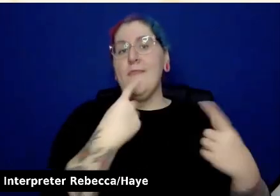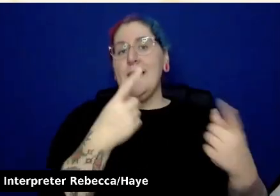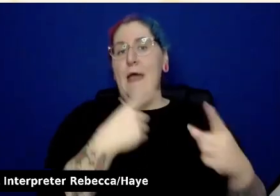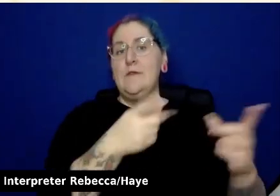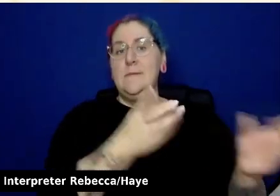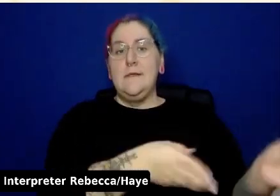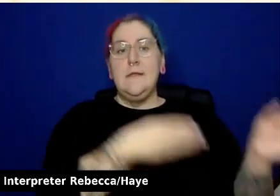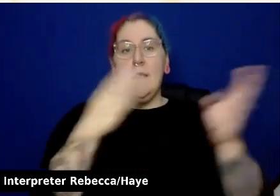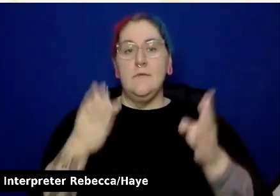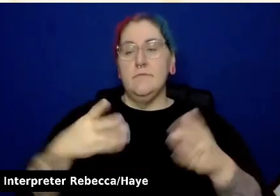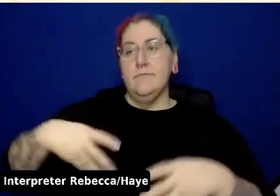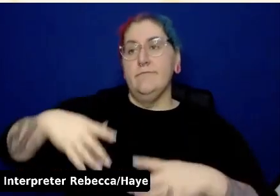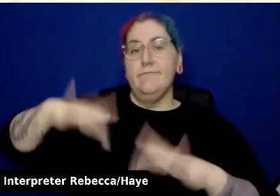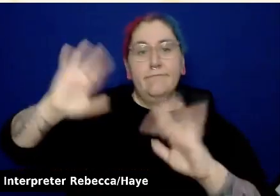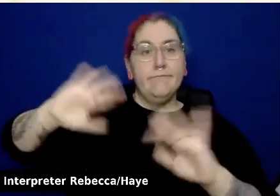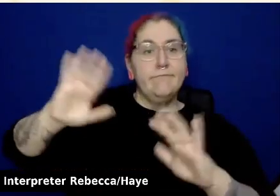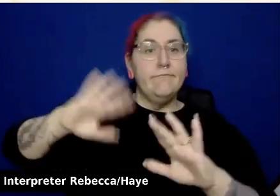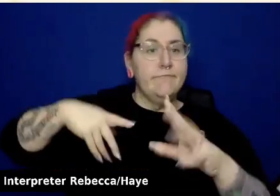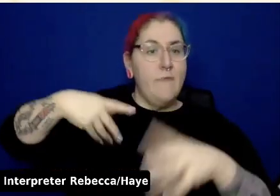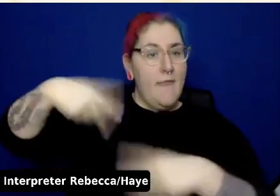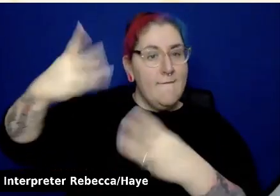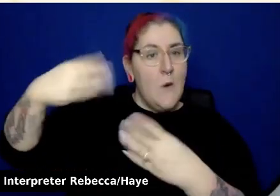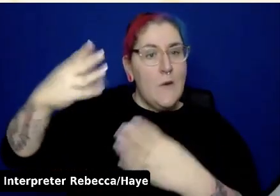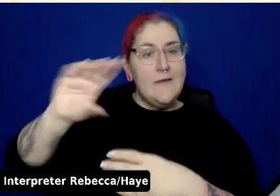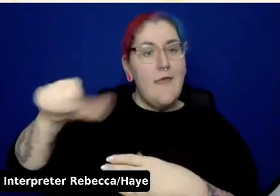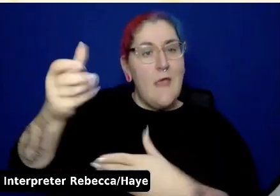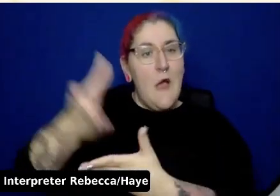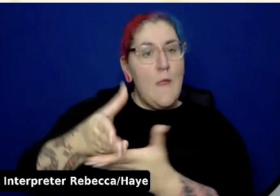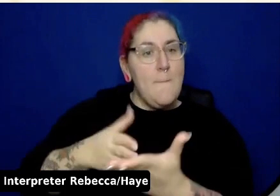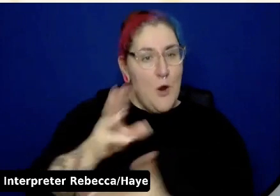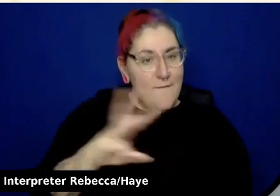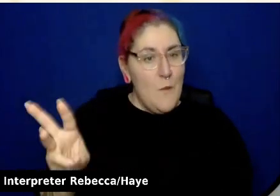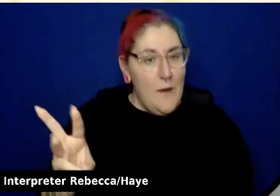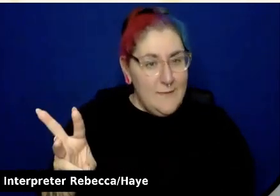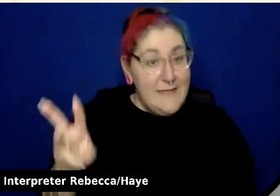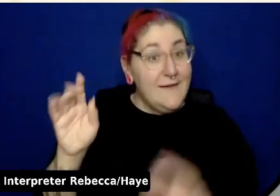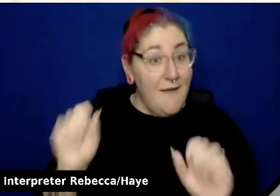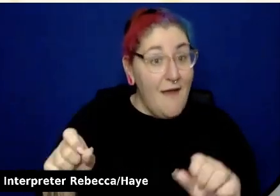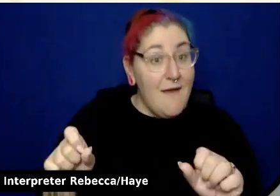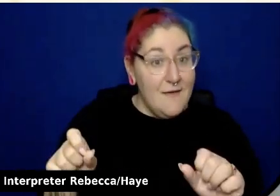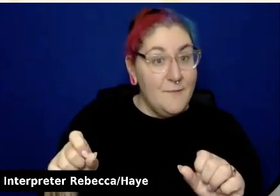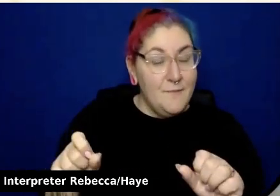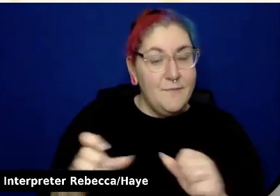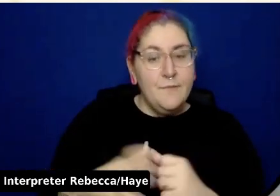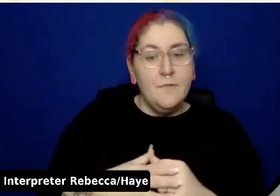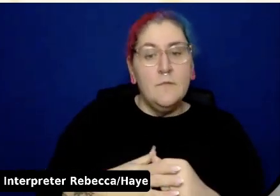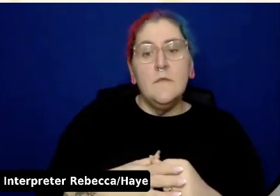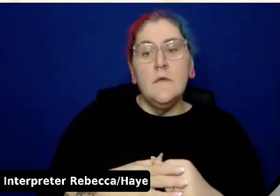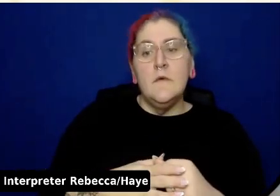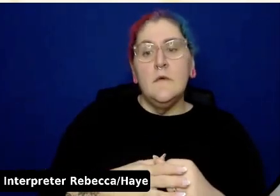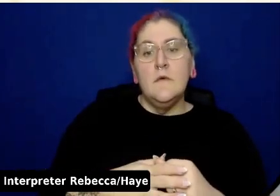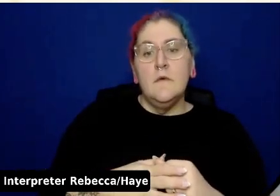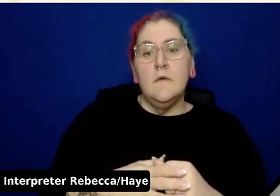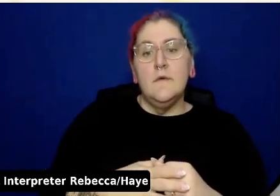then you should use aria-atomic equal to true with aria-live. Because the default value of aria-atomic is false.